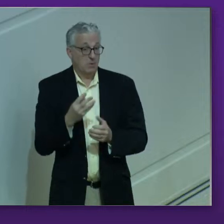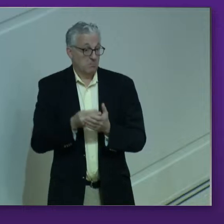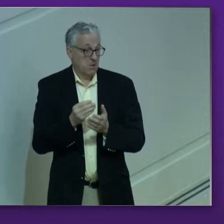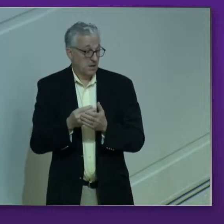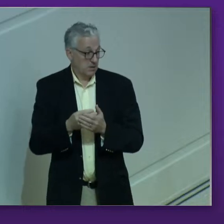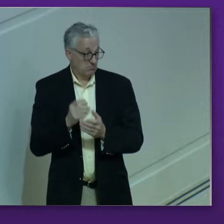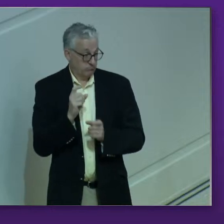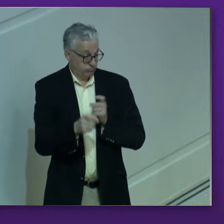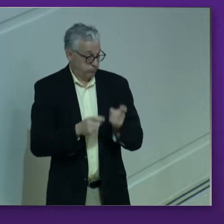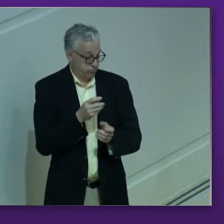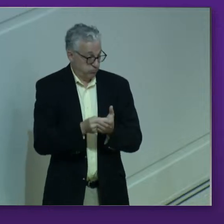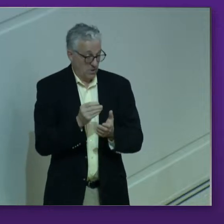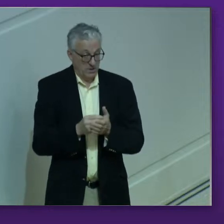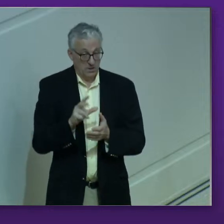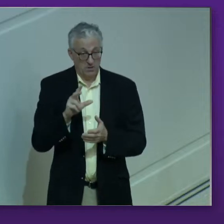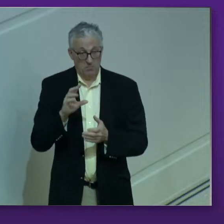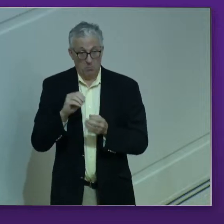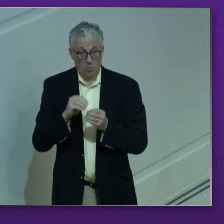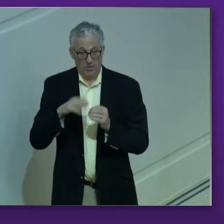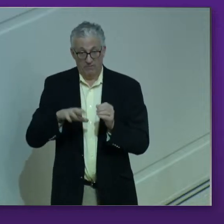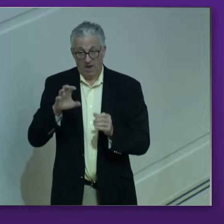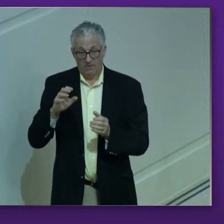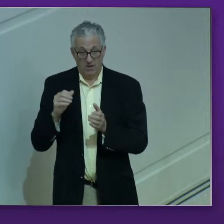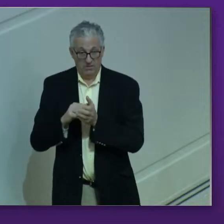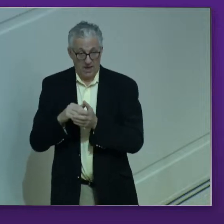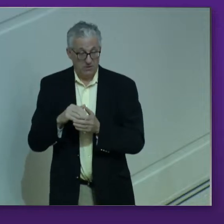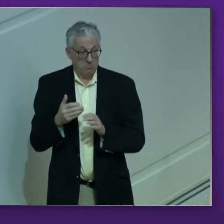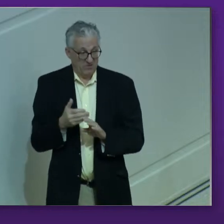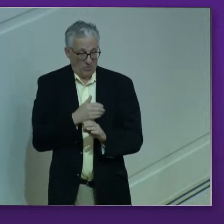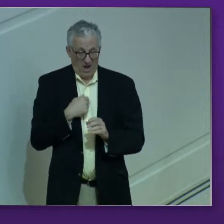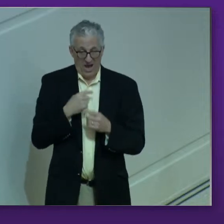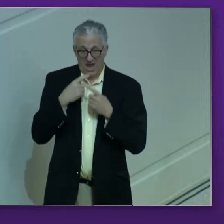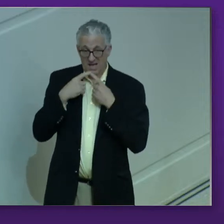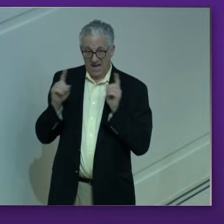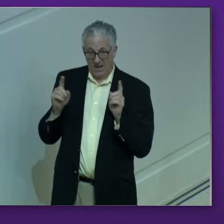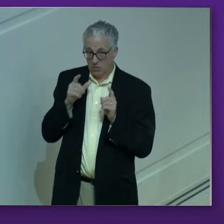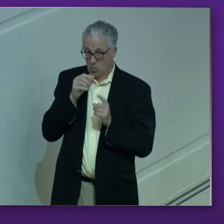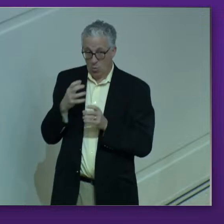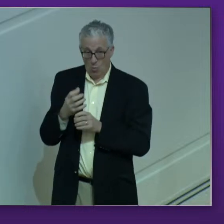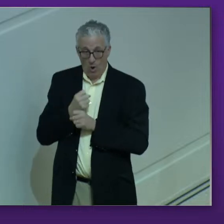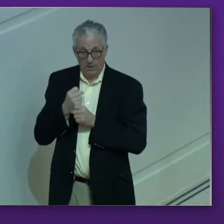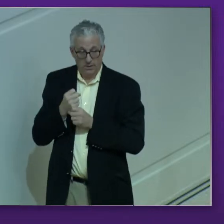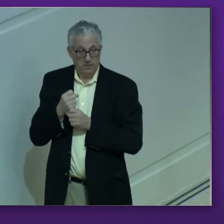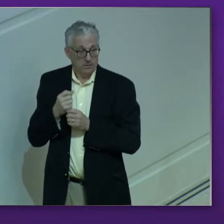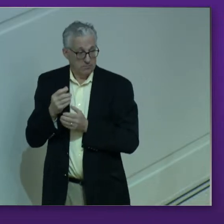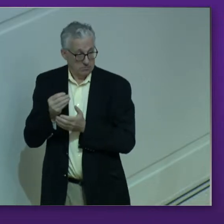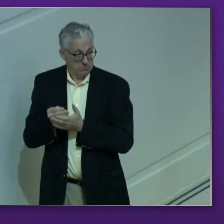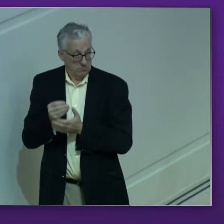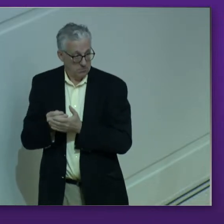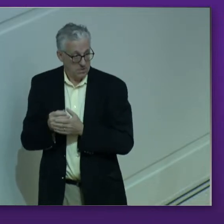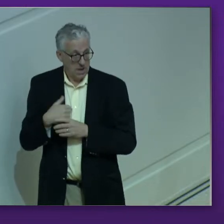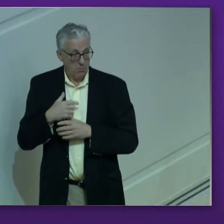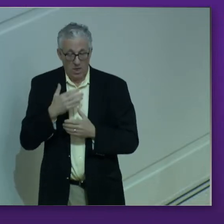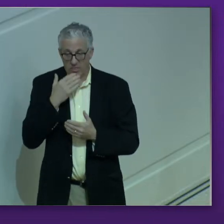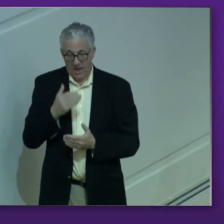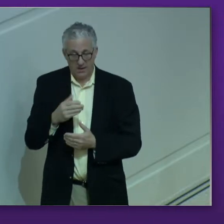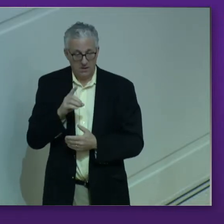FUNDED. TODAY WE WILL RECOGNIZE FORMER WINNERS BRING THE TOTAL TO 36